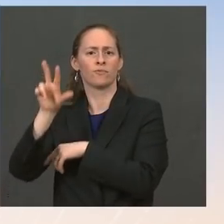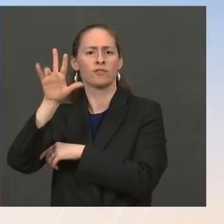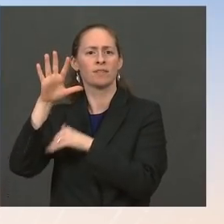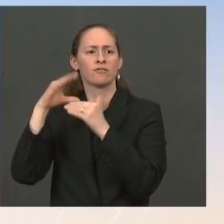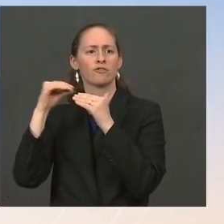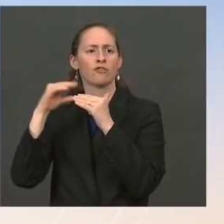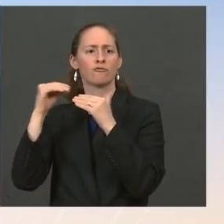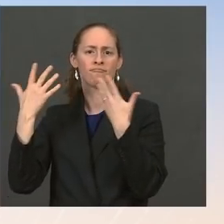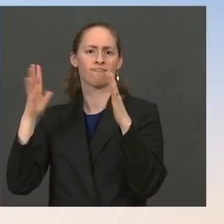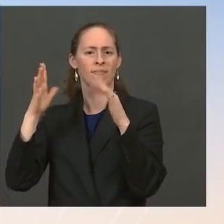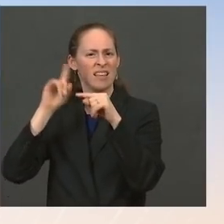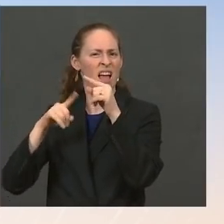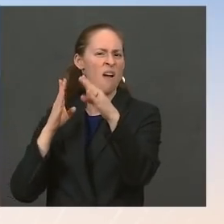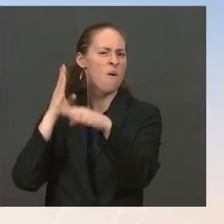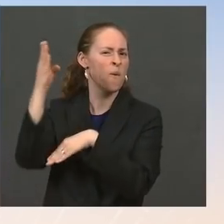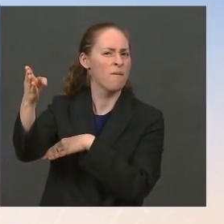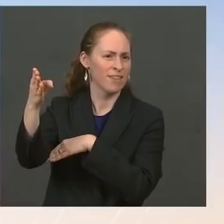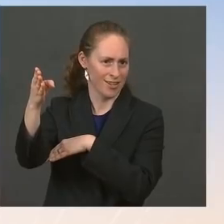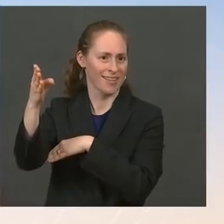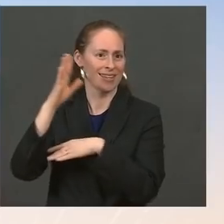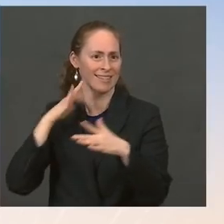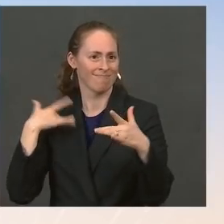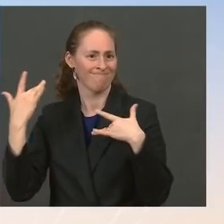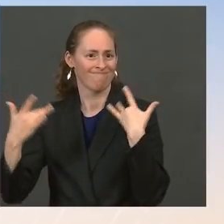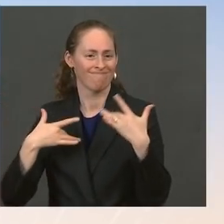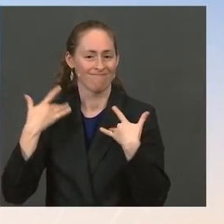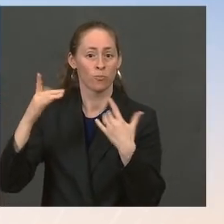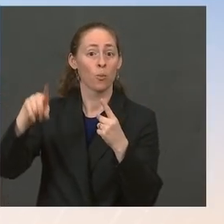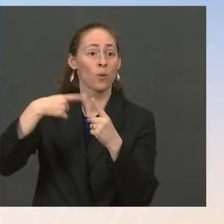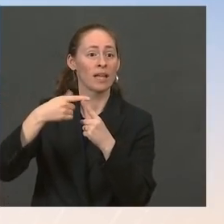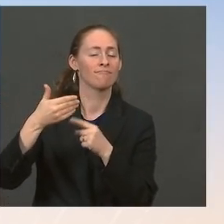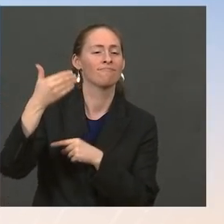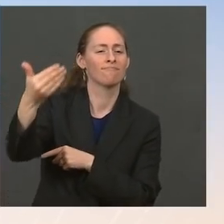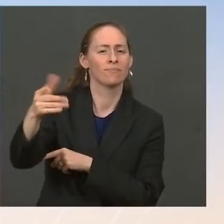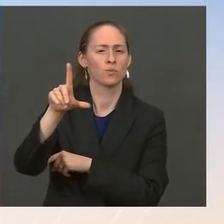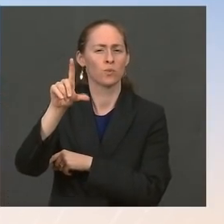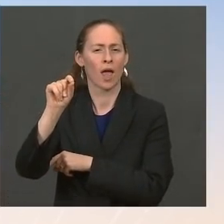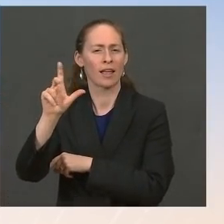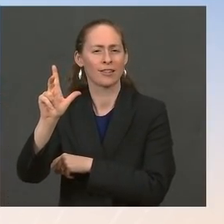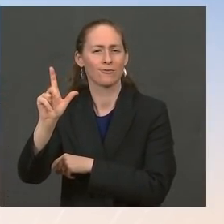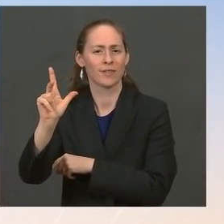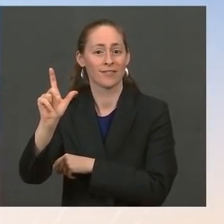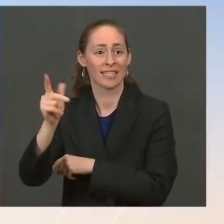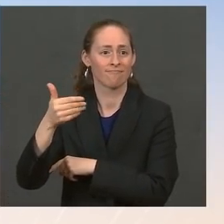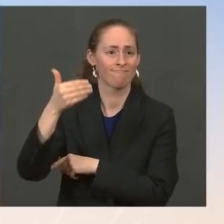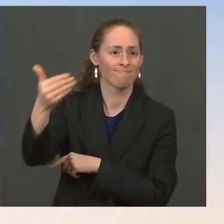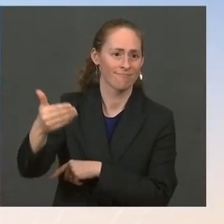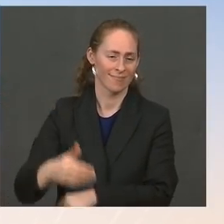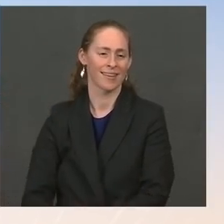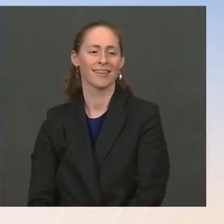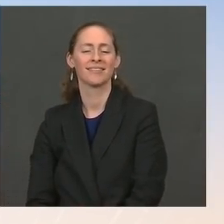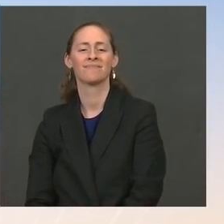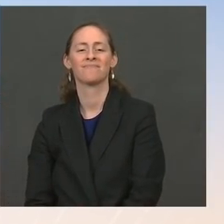Insulin is essential for many people around the country. It will cap it at $35. That is a big deal.